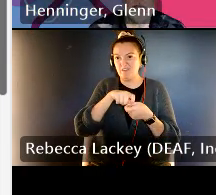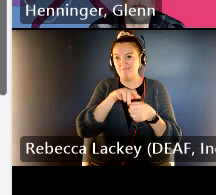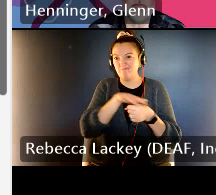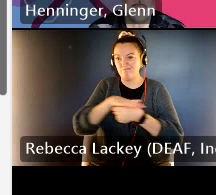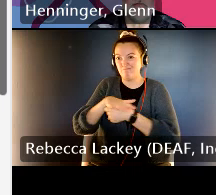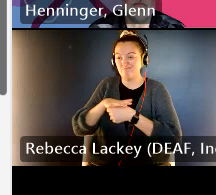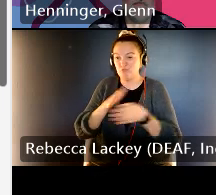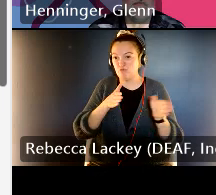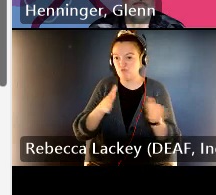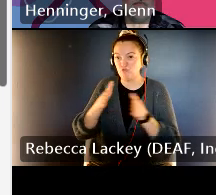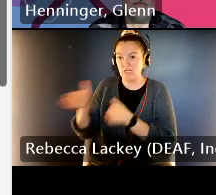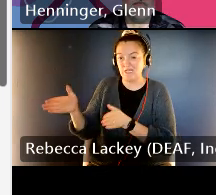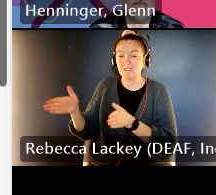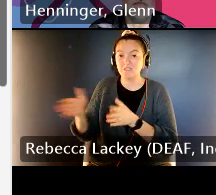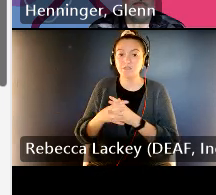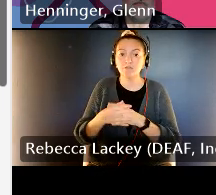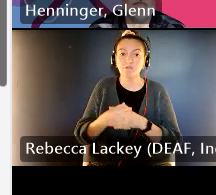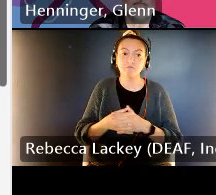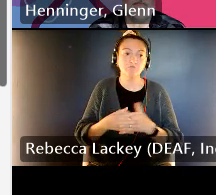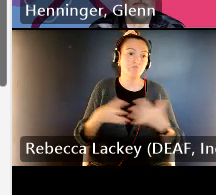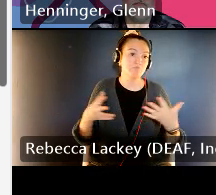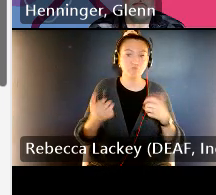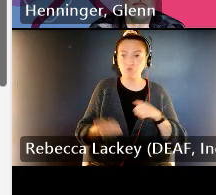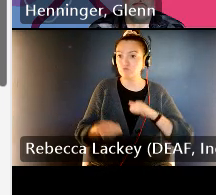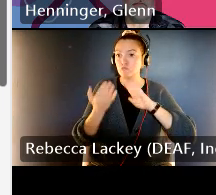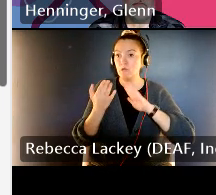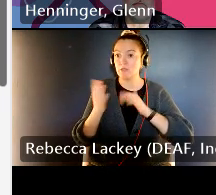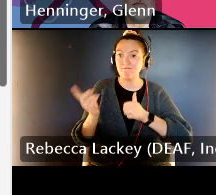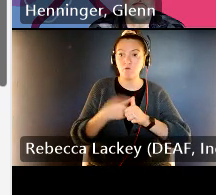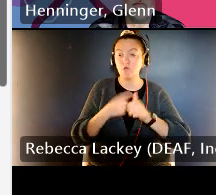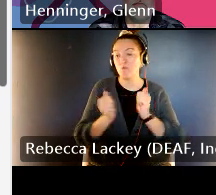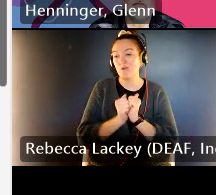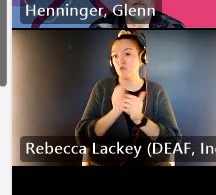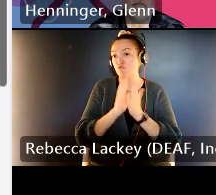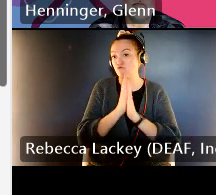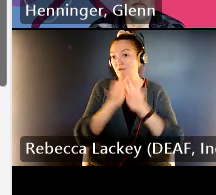streets being addressed with the traffic calming with speed humps.